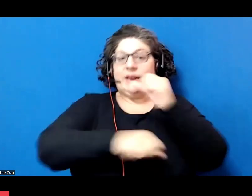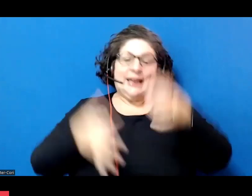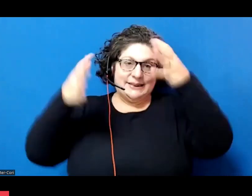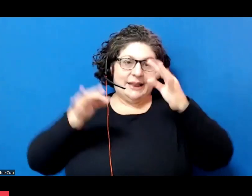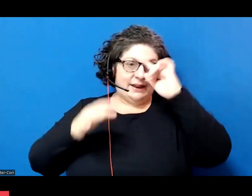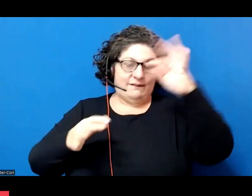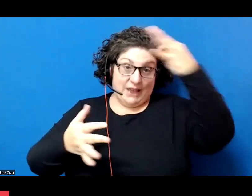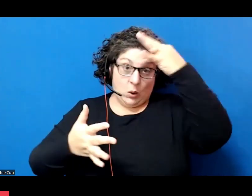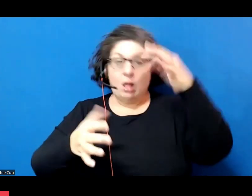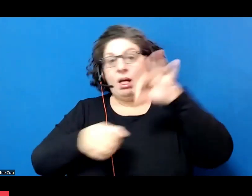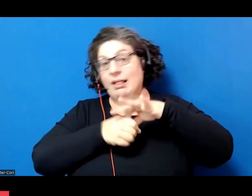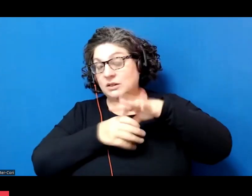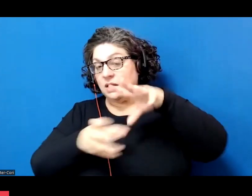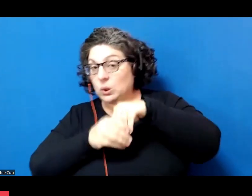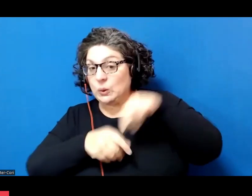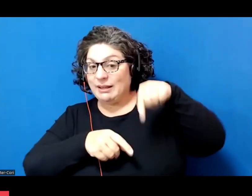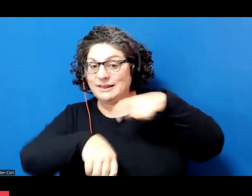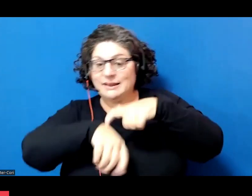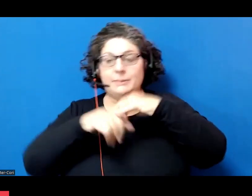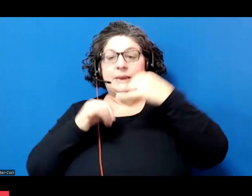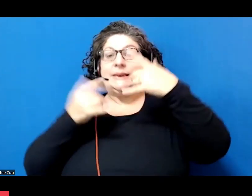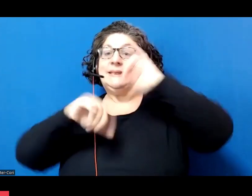in this case to said district boundaries.